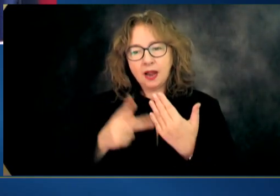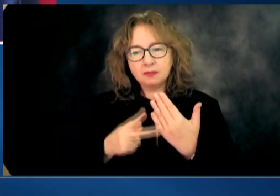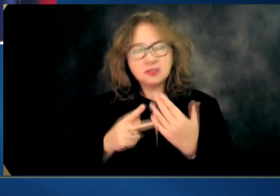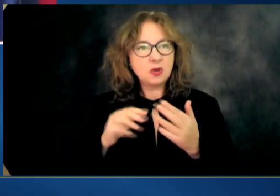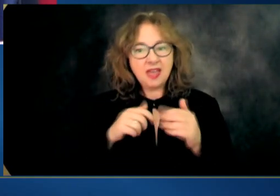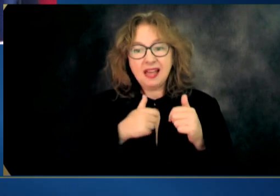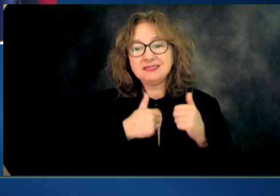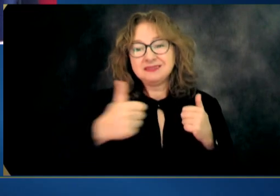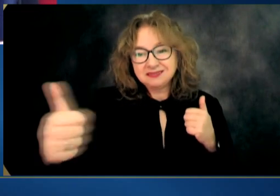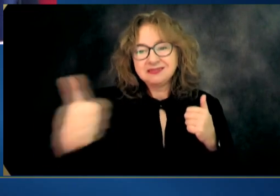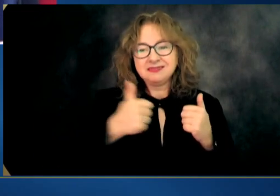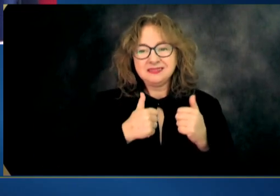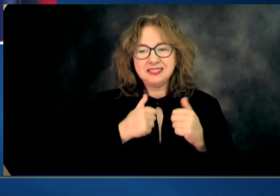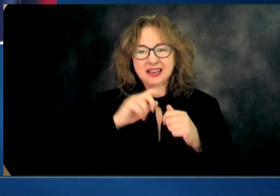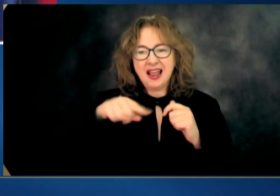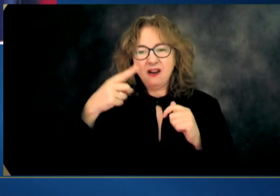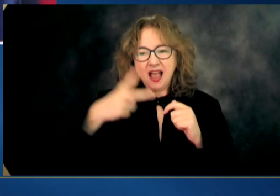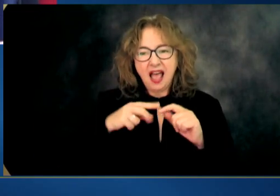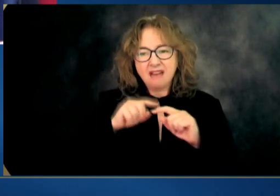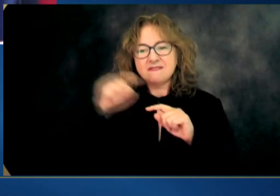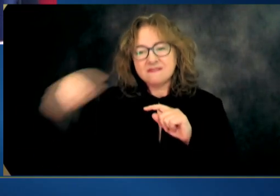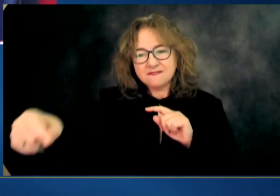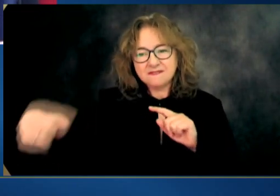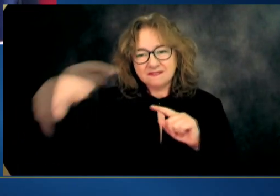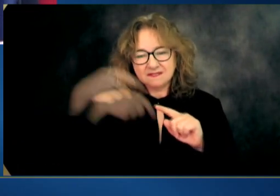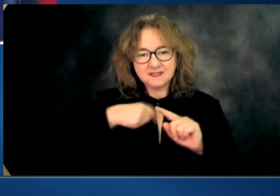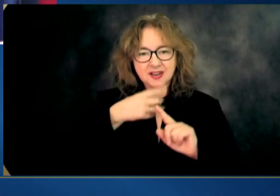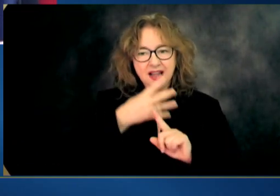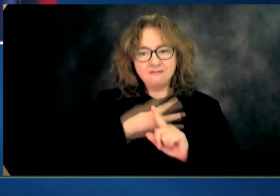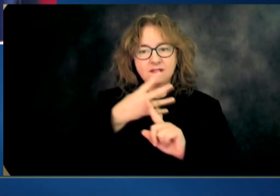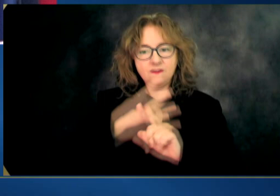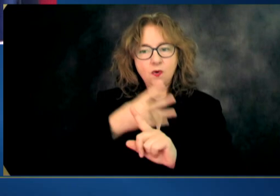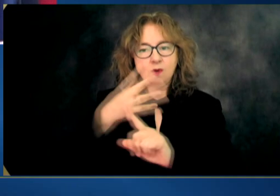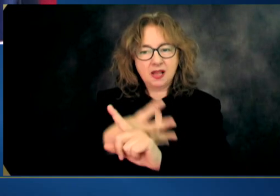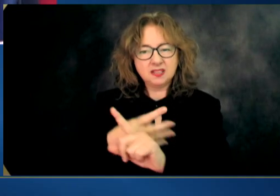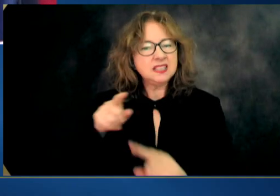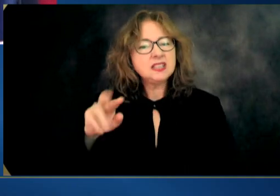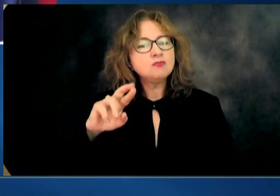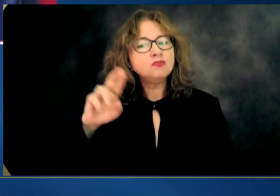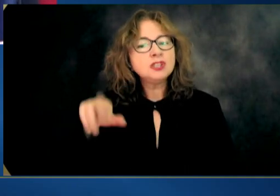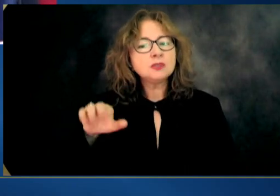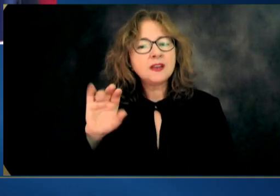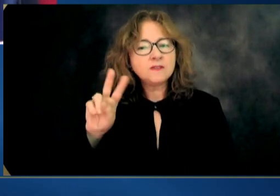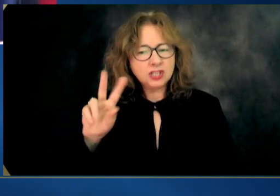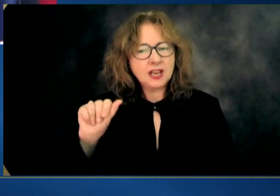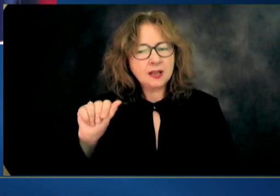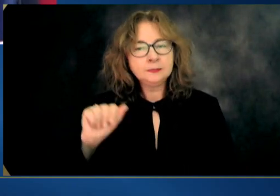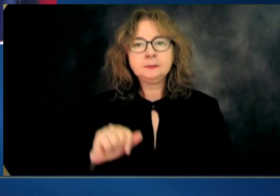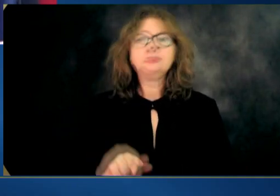four months to go to the VCU program in Richmond, Virginia. And it's there where I found out about